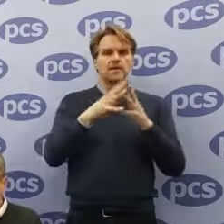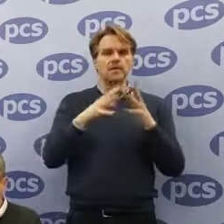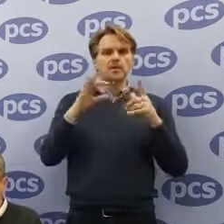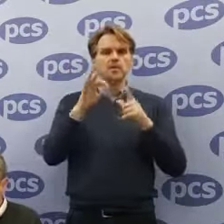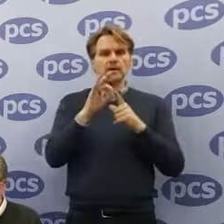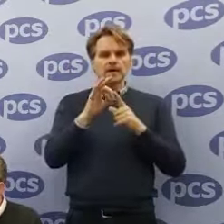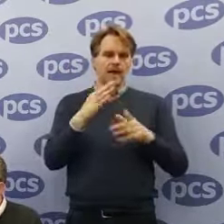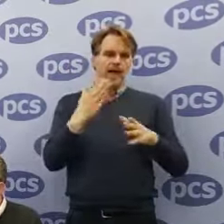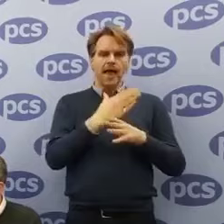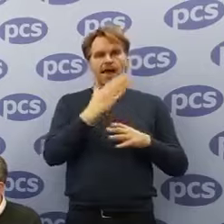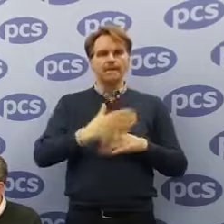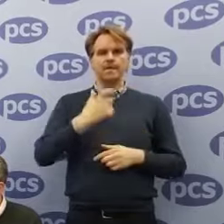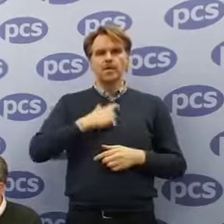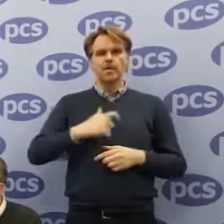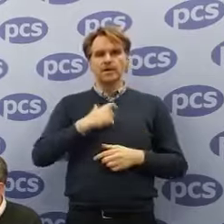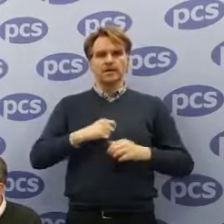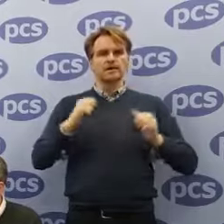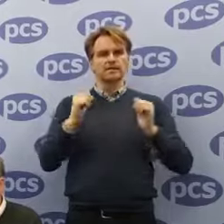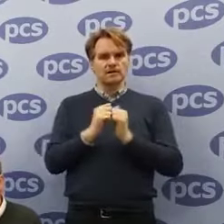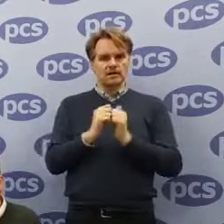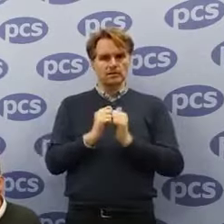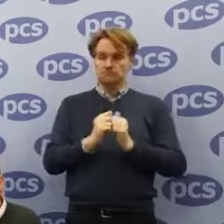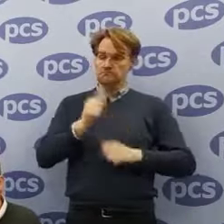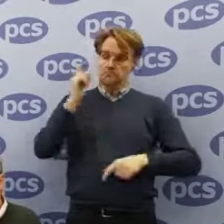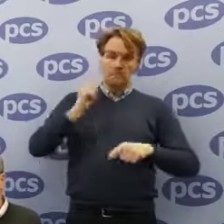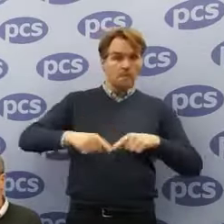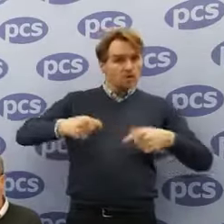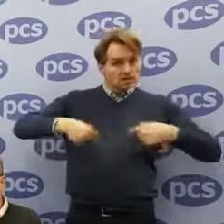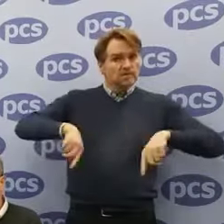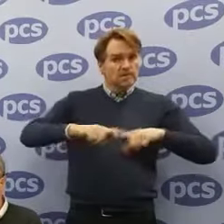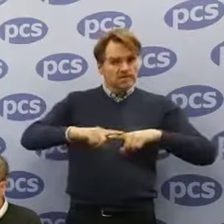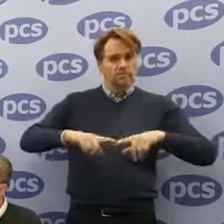course was voted for by an overwhelming majority of members, we did it when the